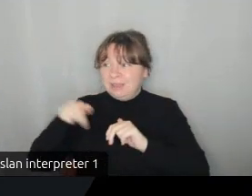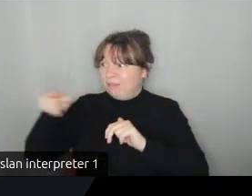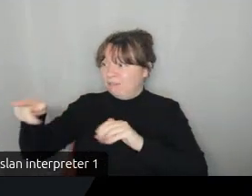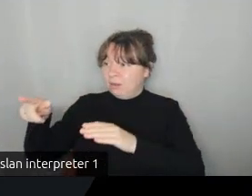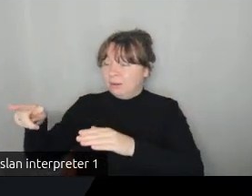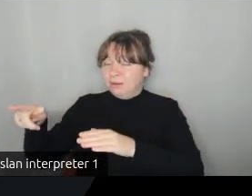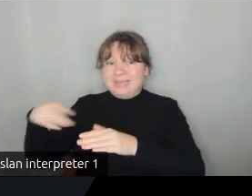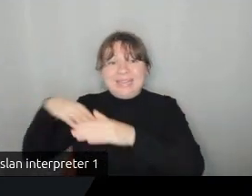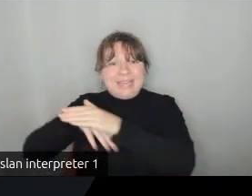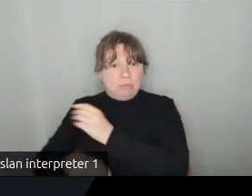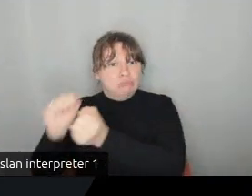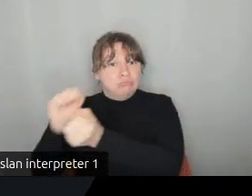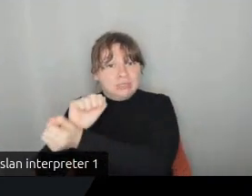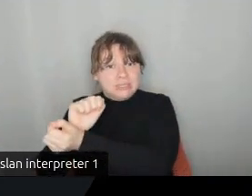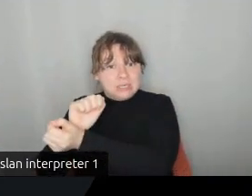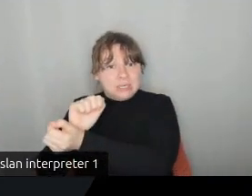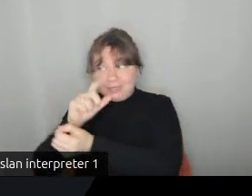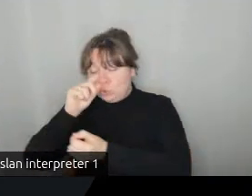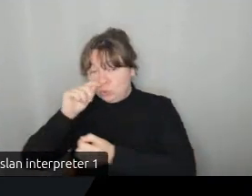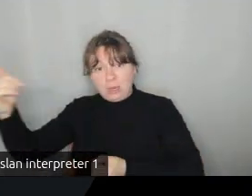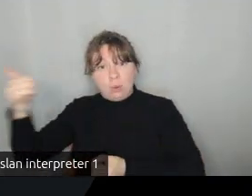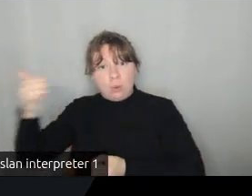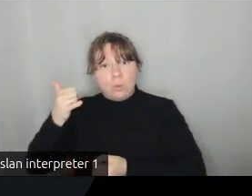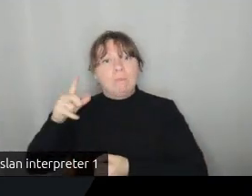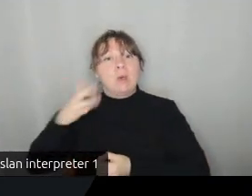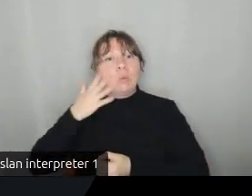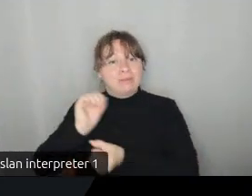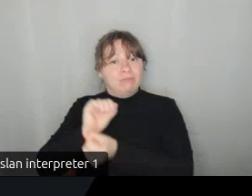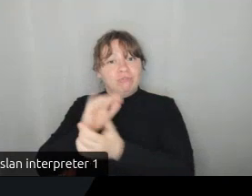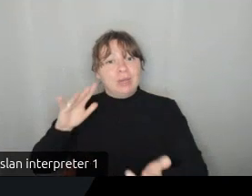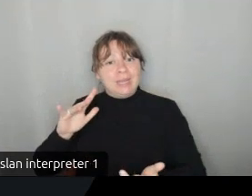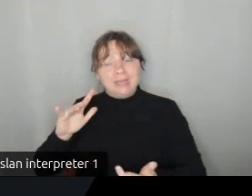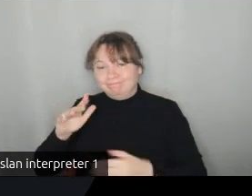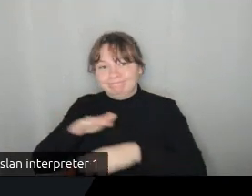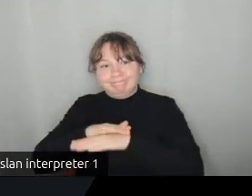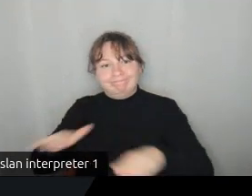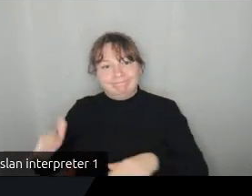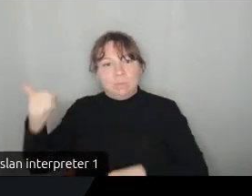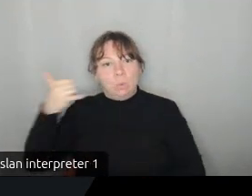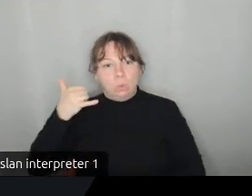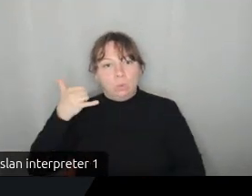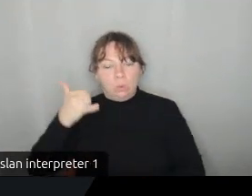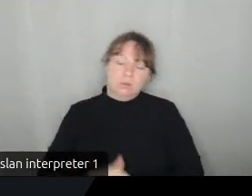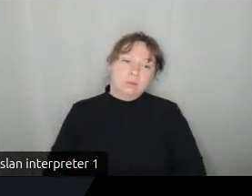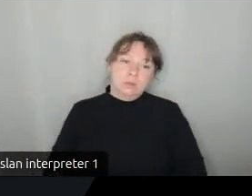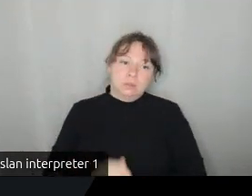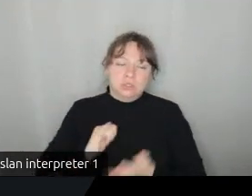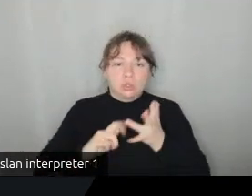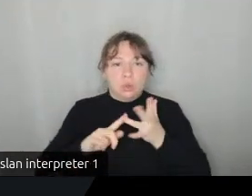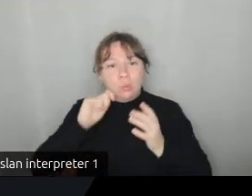but not when he comes outside. So you will see exception G used quite frequently in orders.